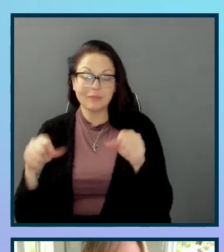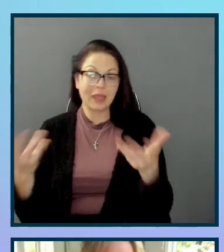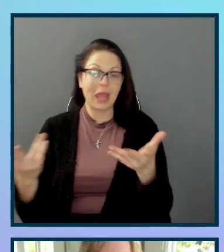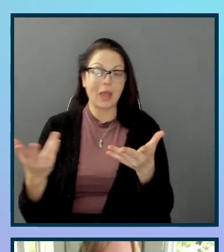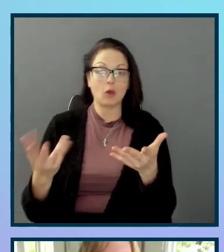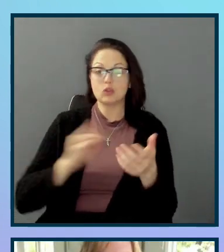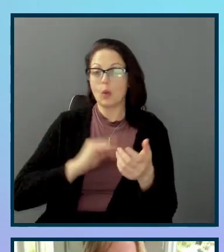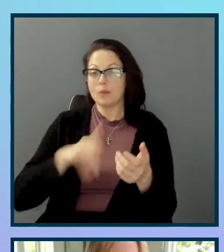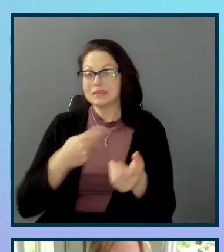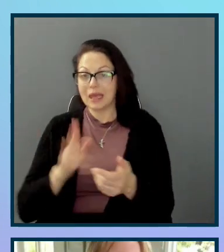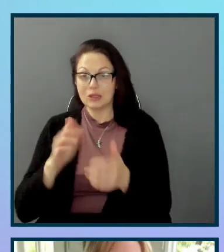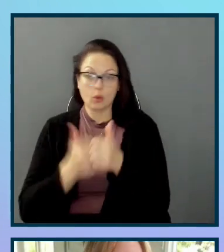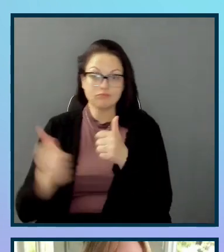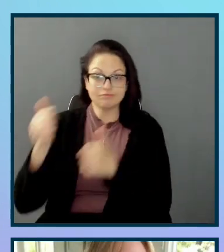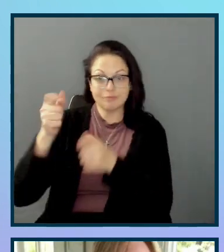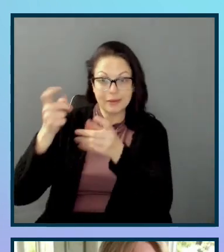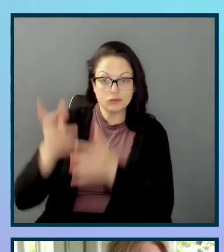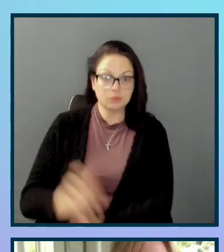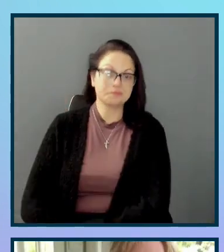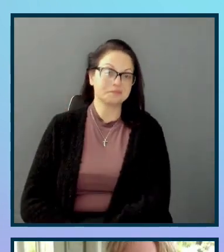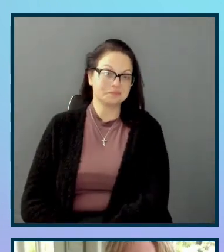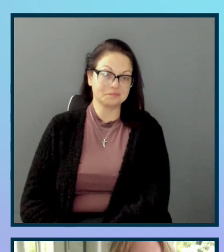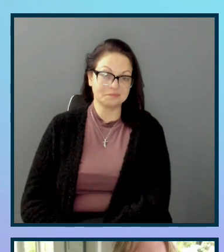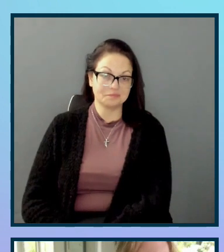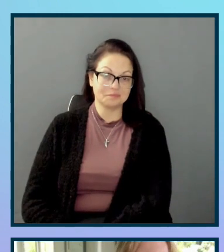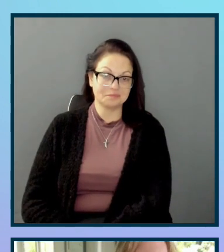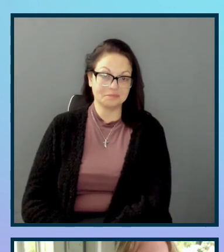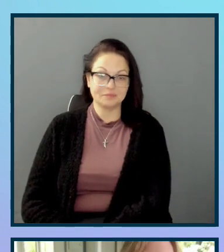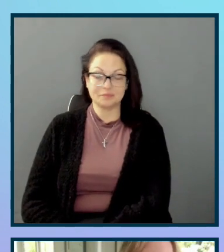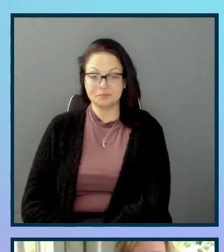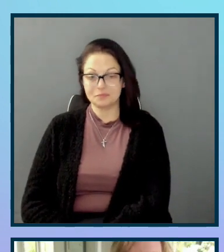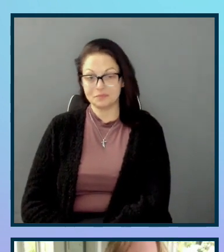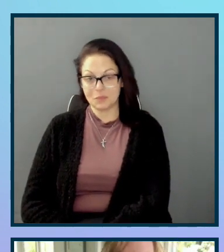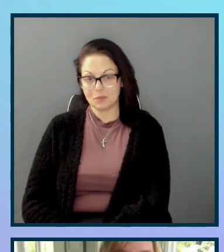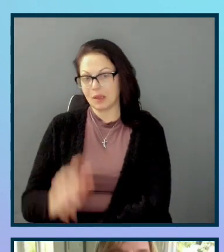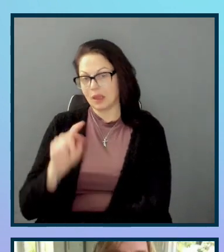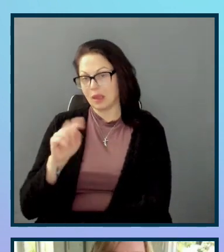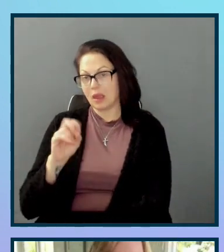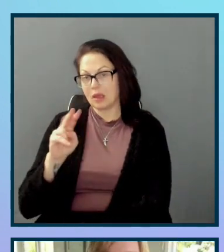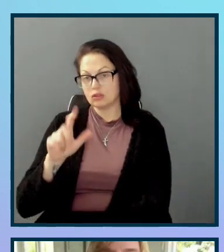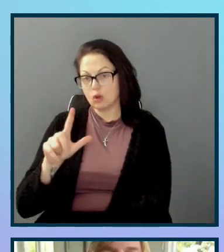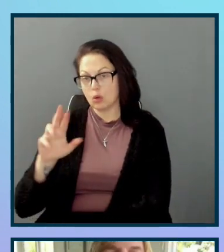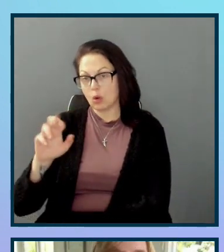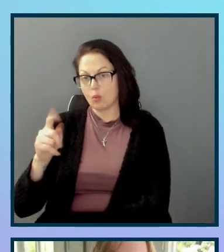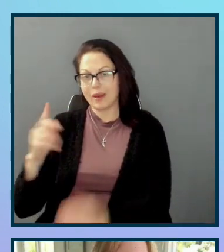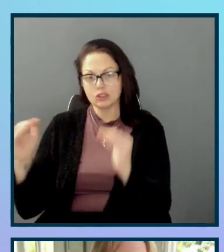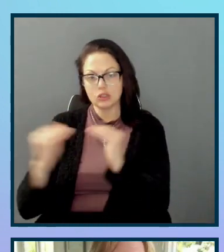But, like, wow, really? But what we've seen here is that tonal range is equal to high contrast. This is where it all comes together.